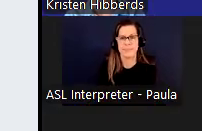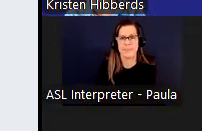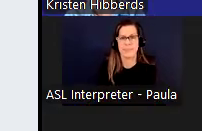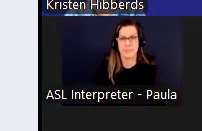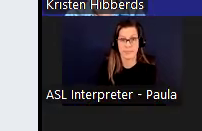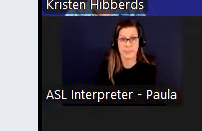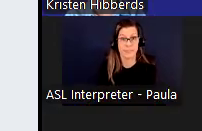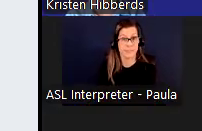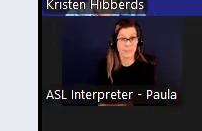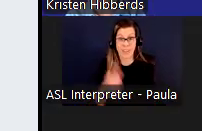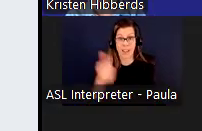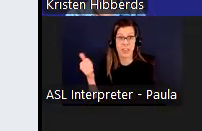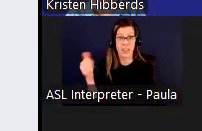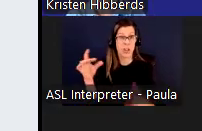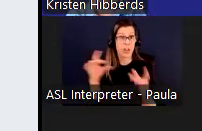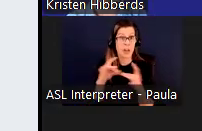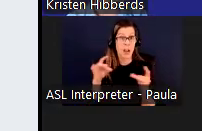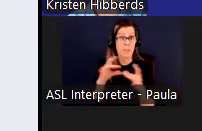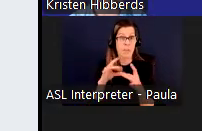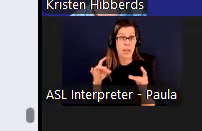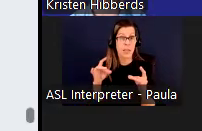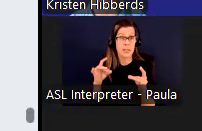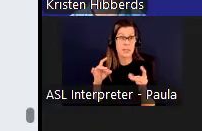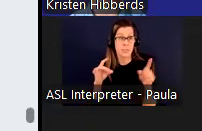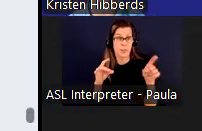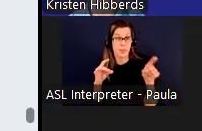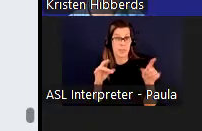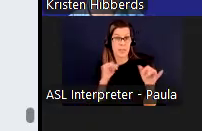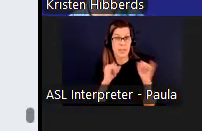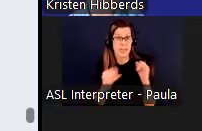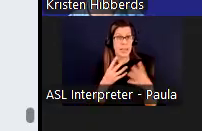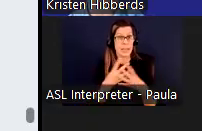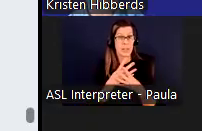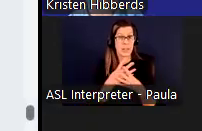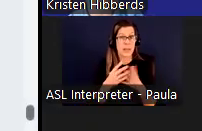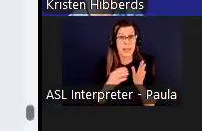Any other comments on the intake and screening sections?